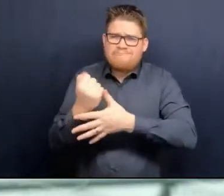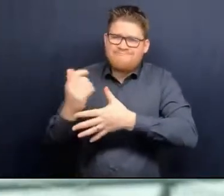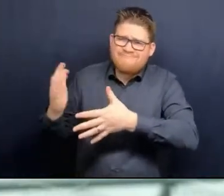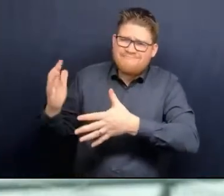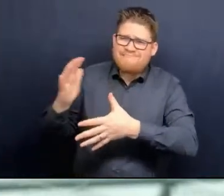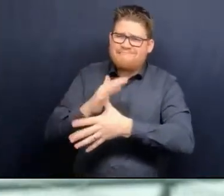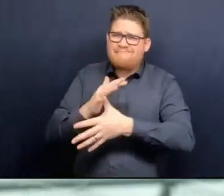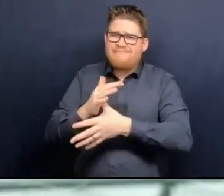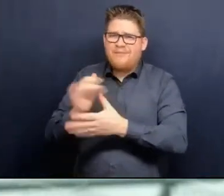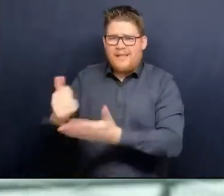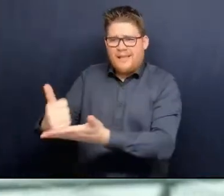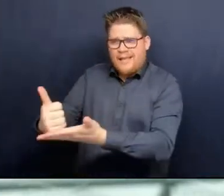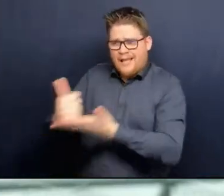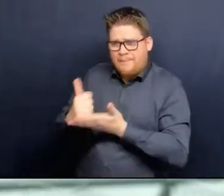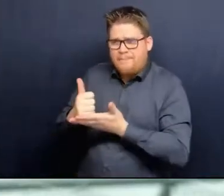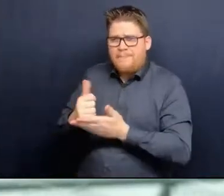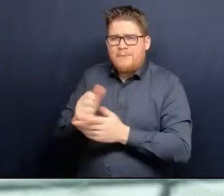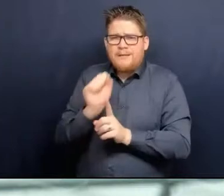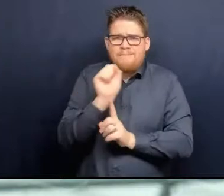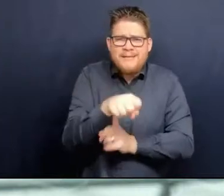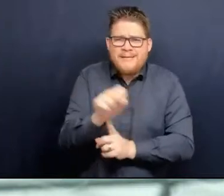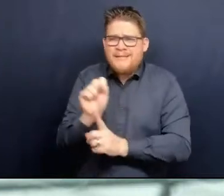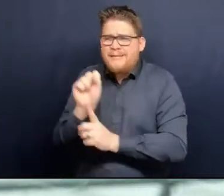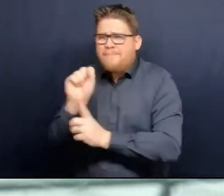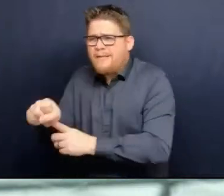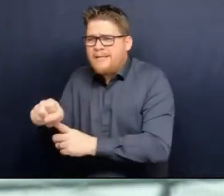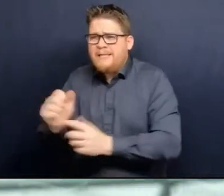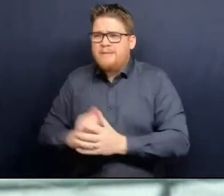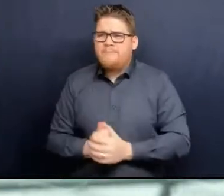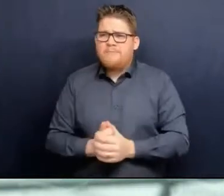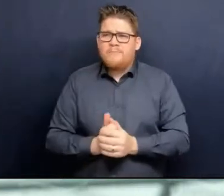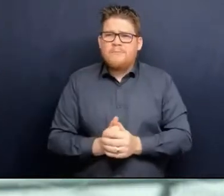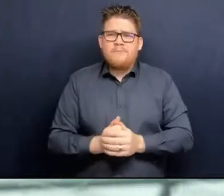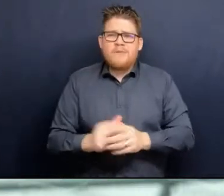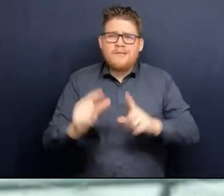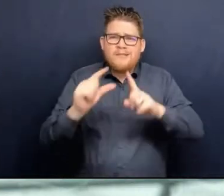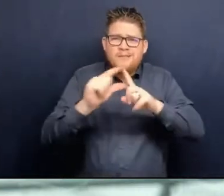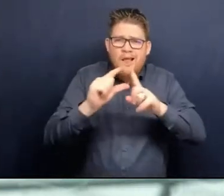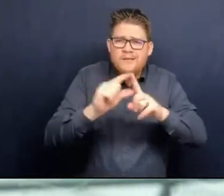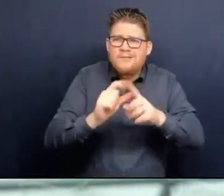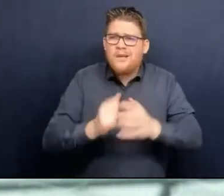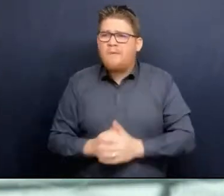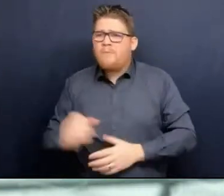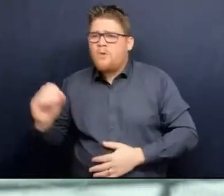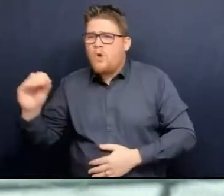for getting through this past two waves, both Delta omicron it's made a tremendous